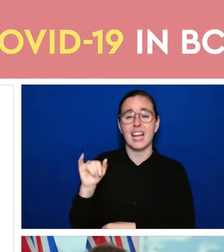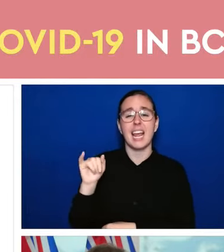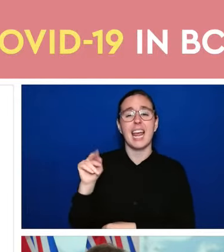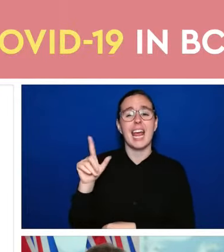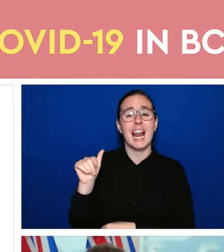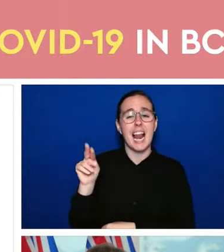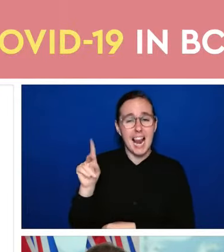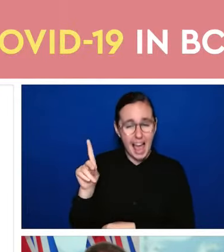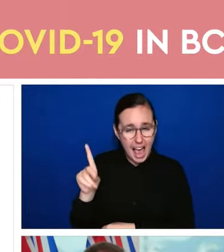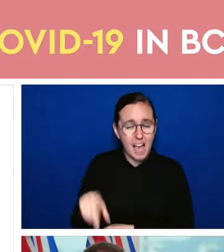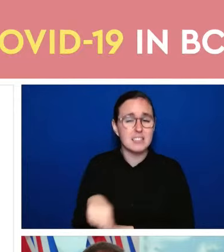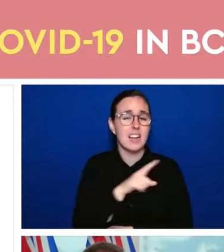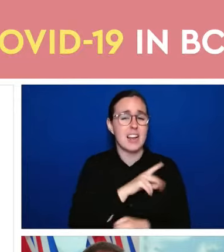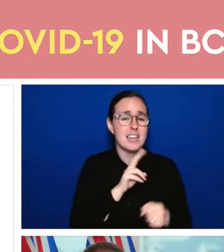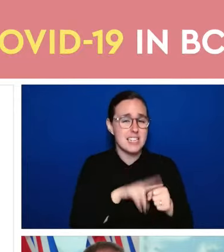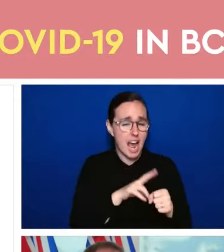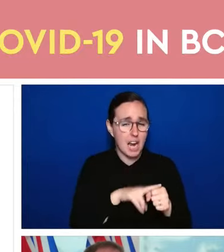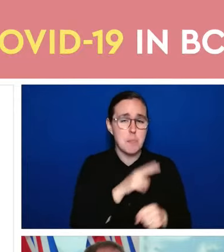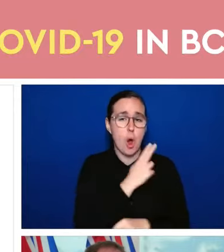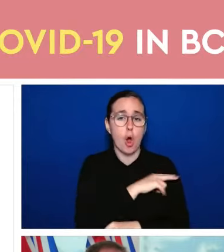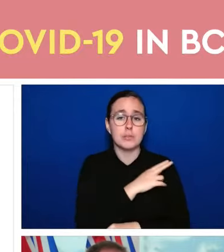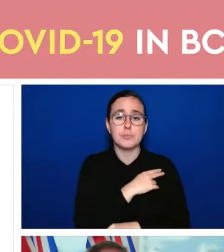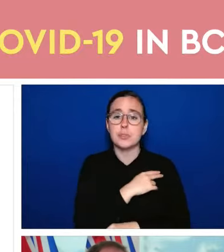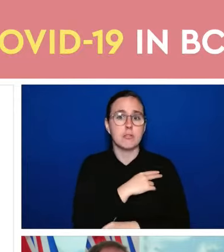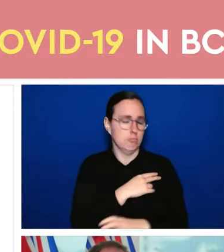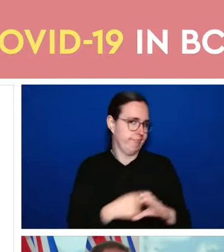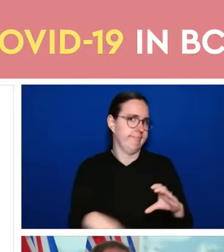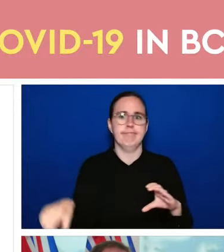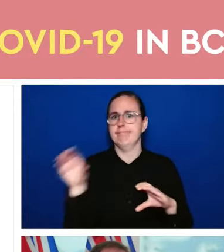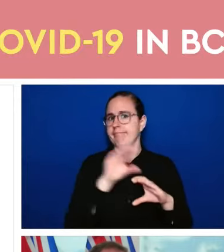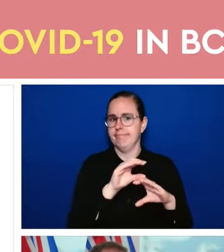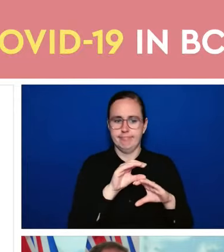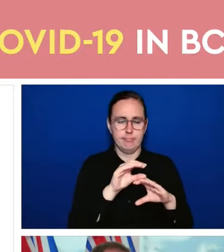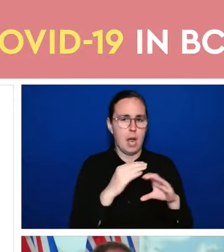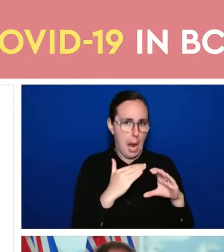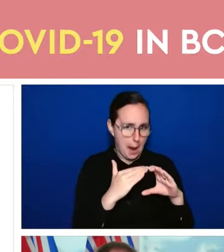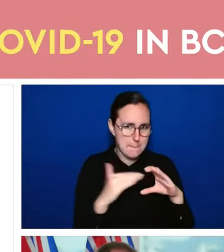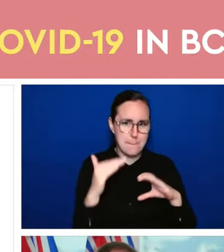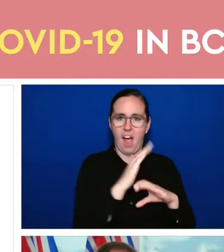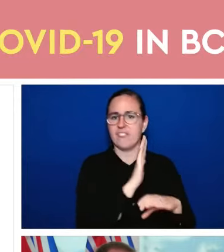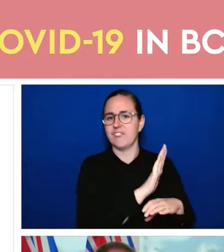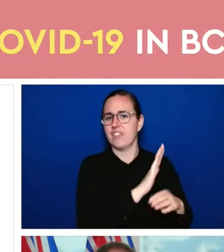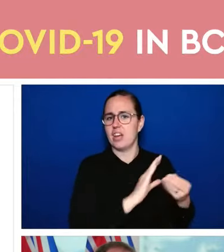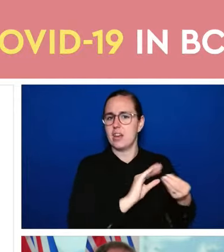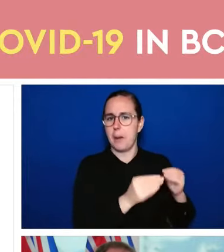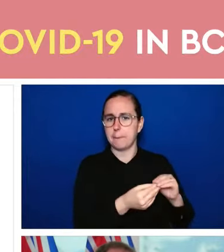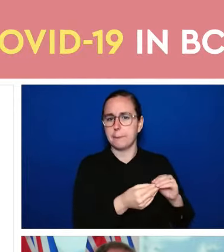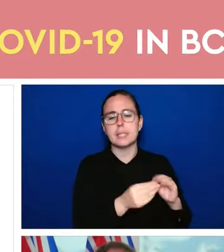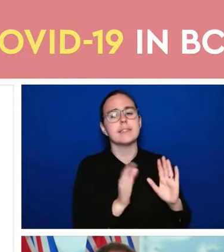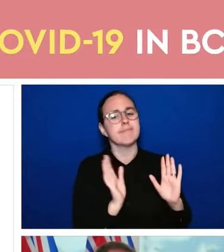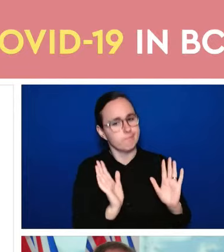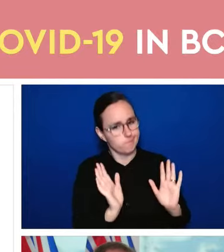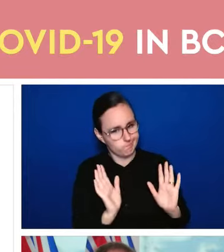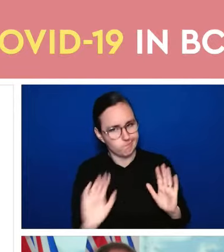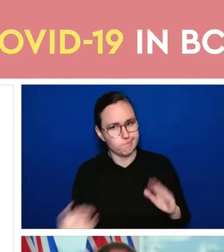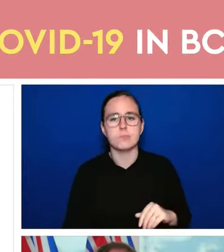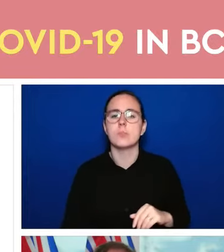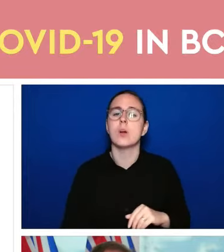basically it complements so what we try and do- and if you look